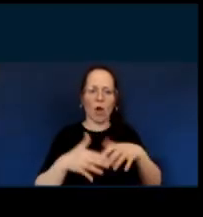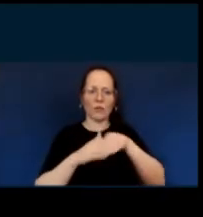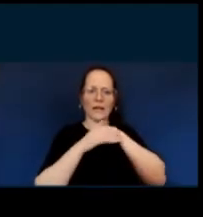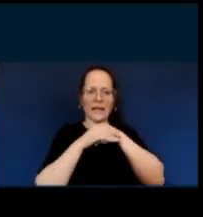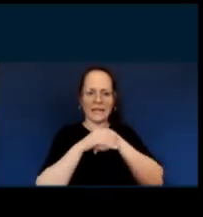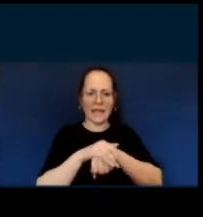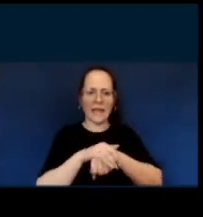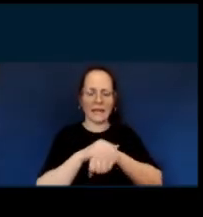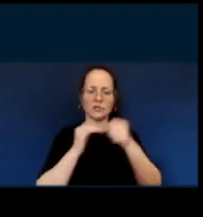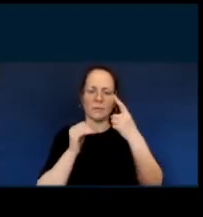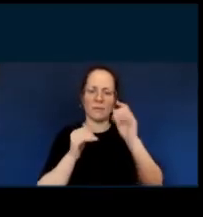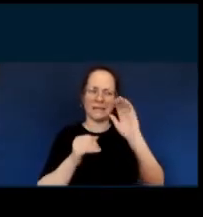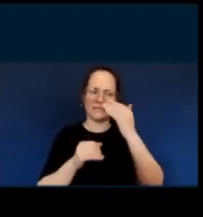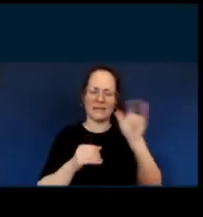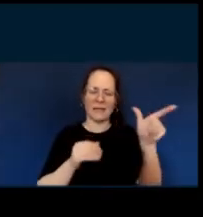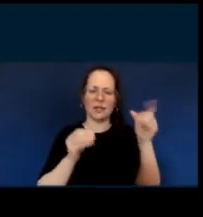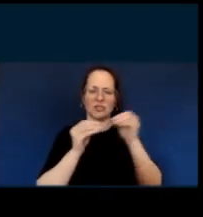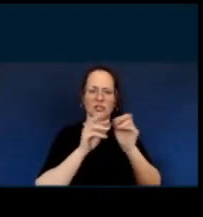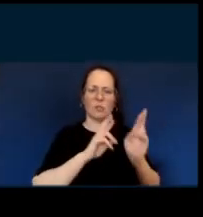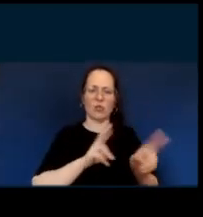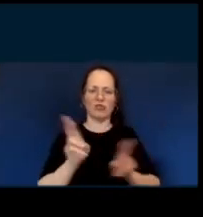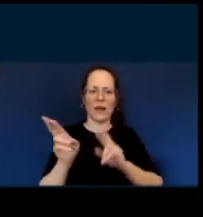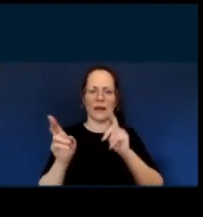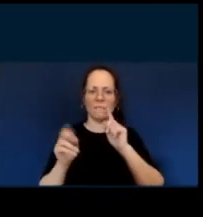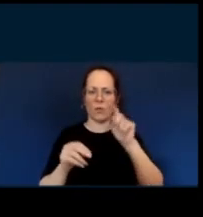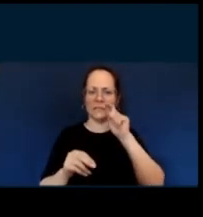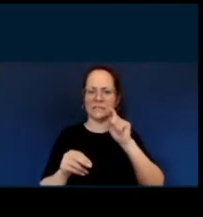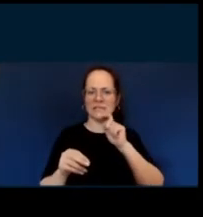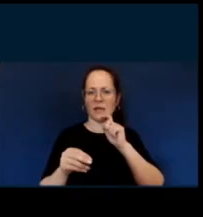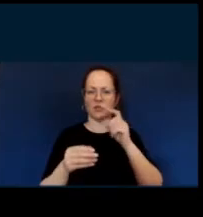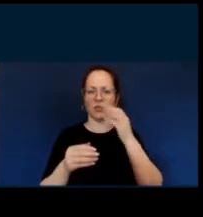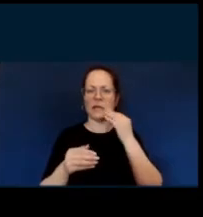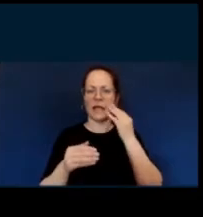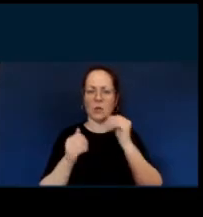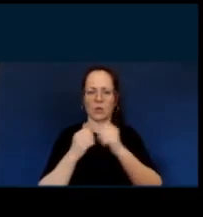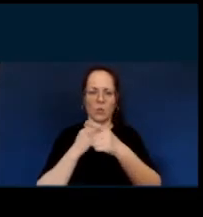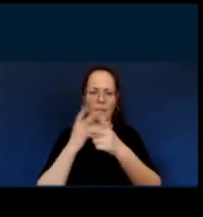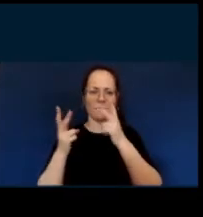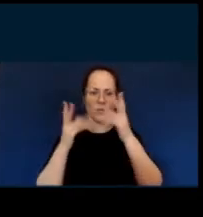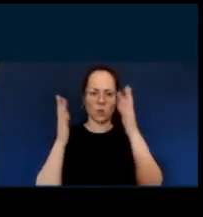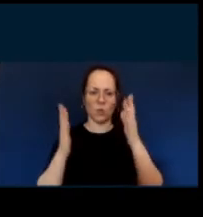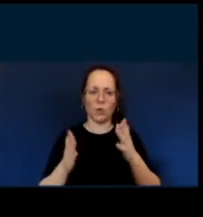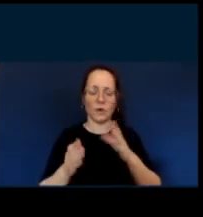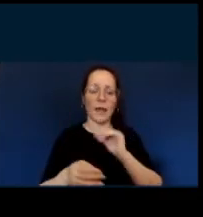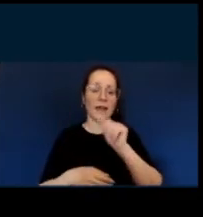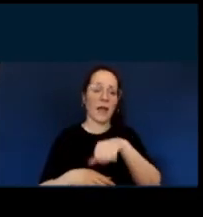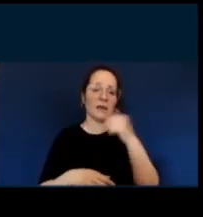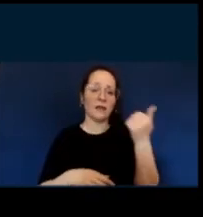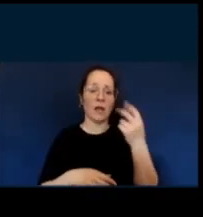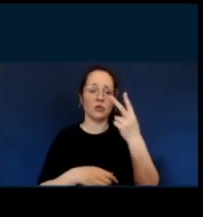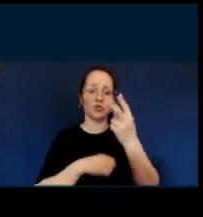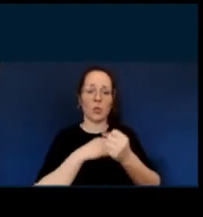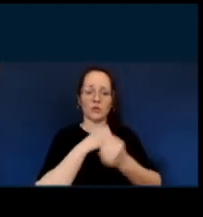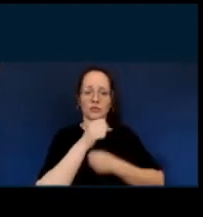READY FOR A SEXUAL ENCOUNTER OF THE VIEWER. TAKING ANOTHER 2000 YEAR LEAP, THIS IS THE MEDICAL TEXTBOOK